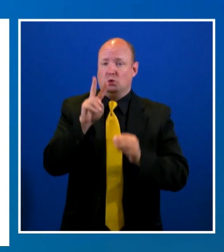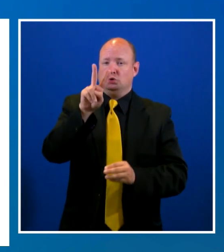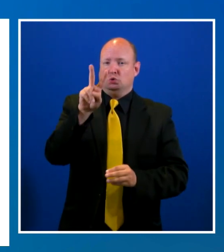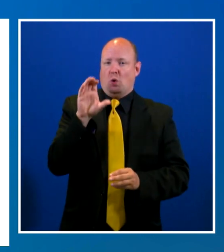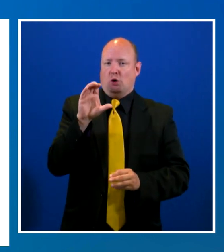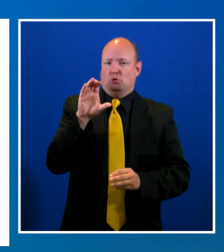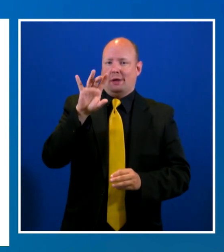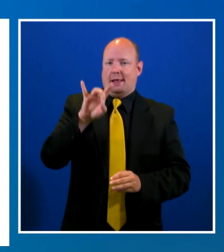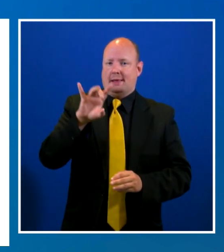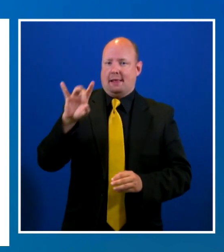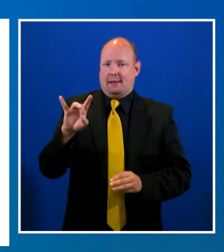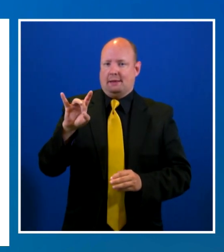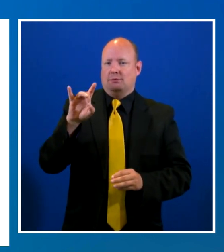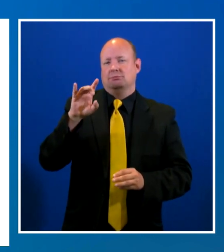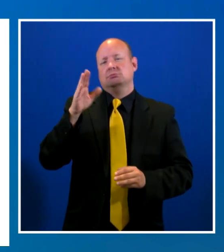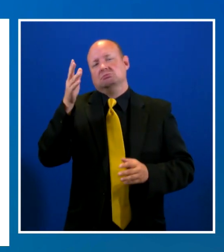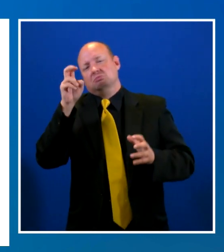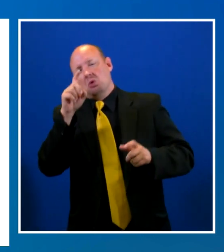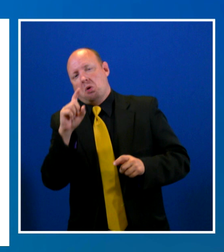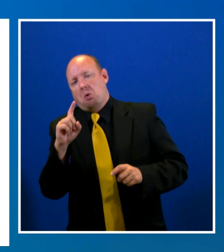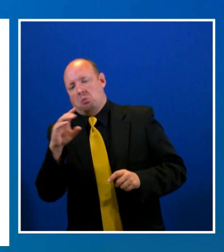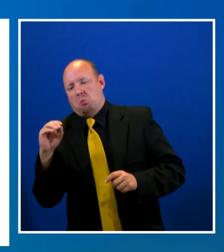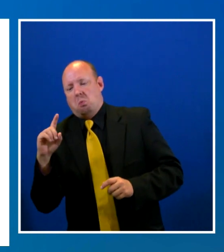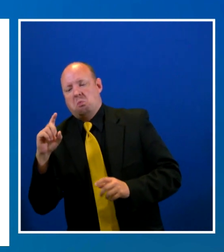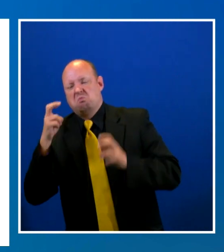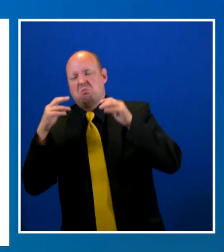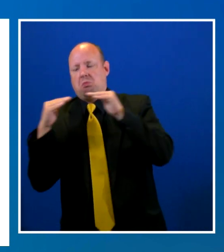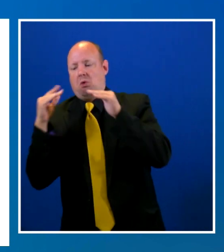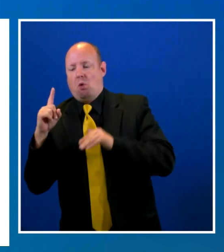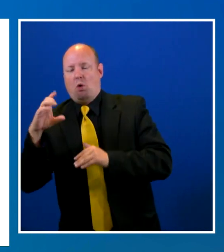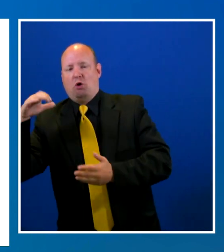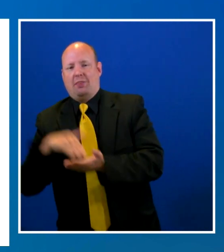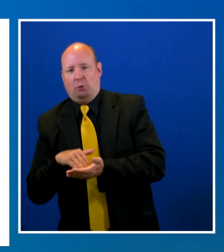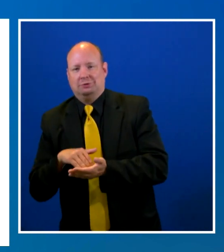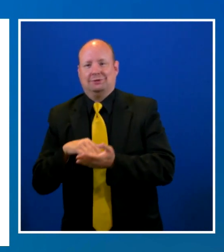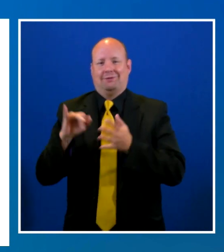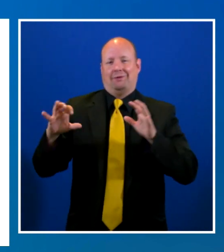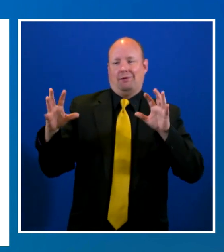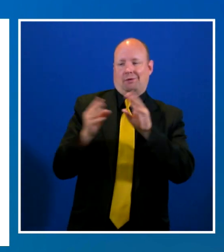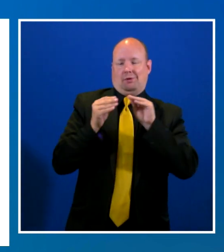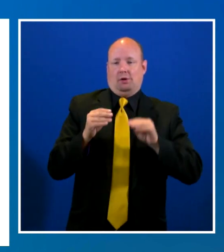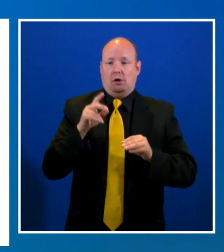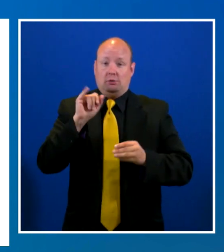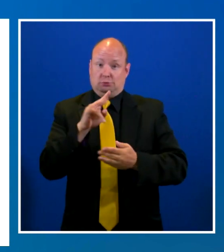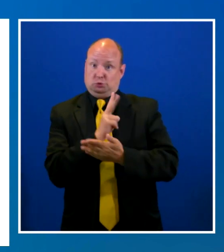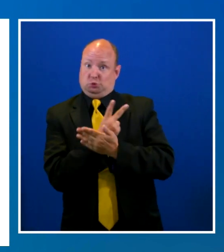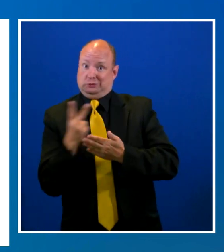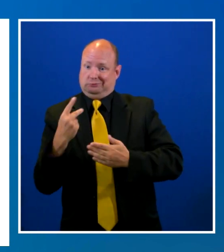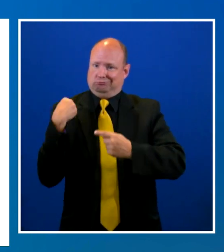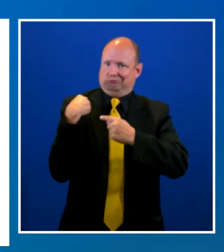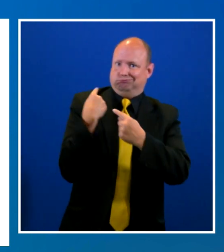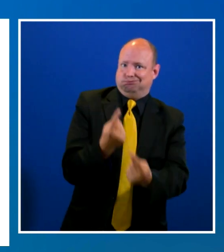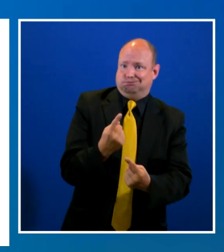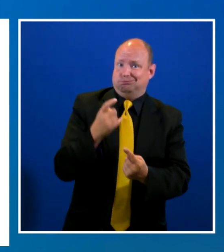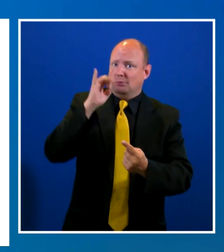100,000 residents over the last two weeks. And that's quadruple our case numbers from just one month ago.